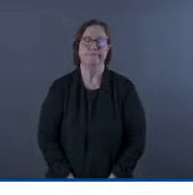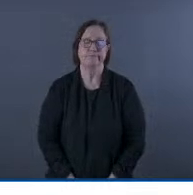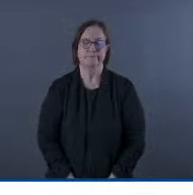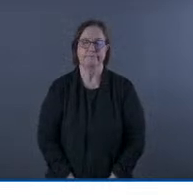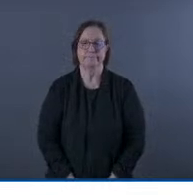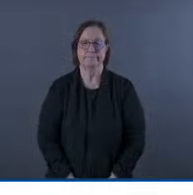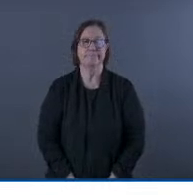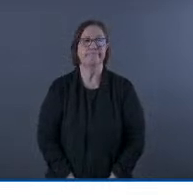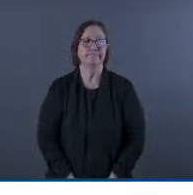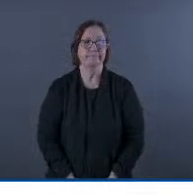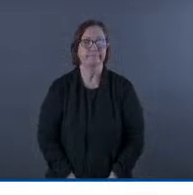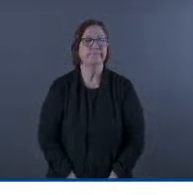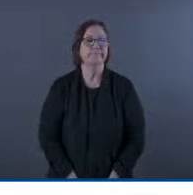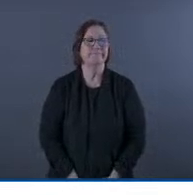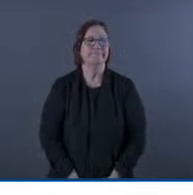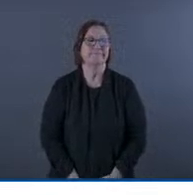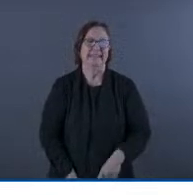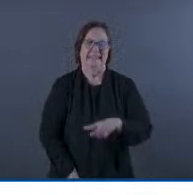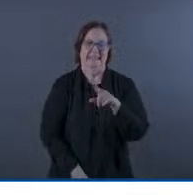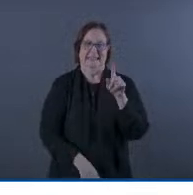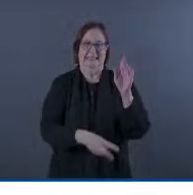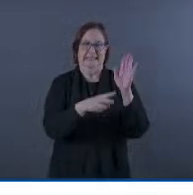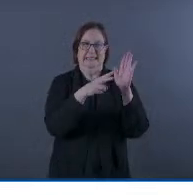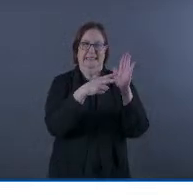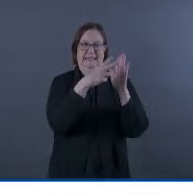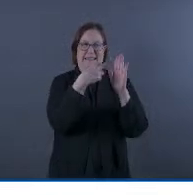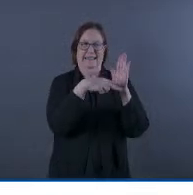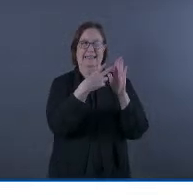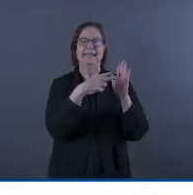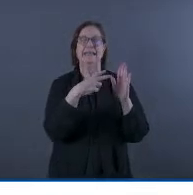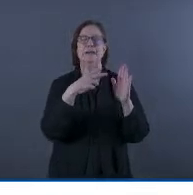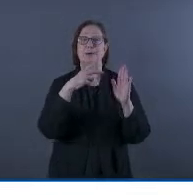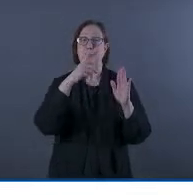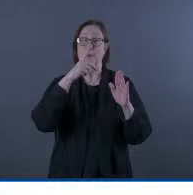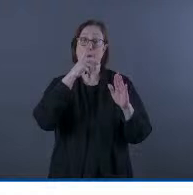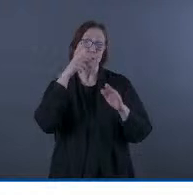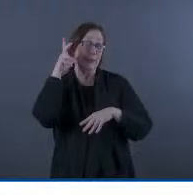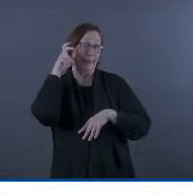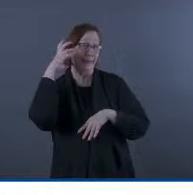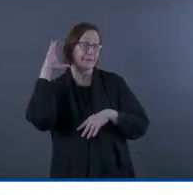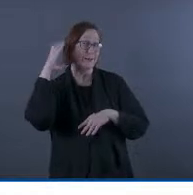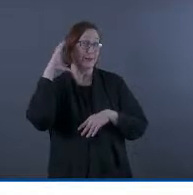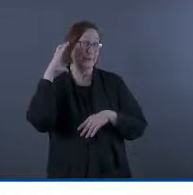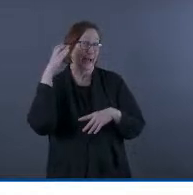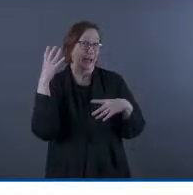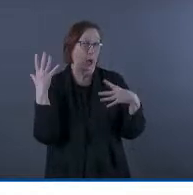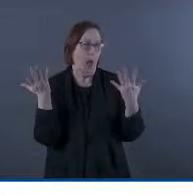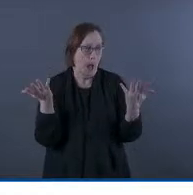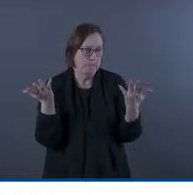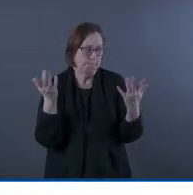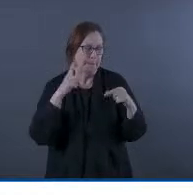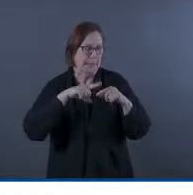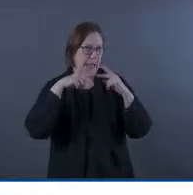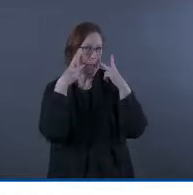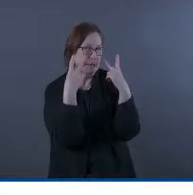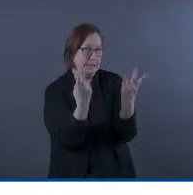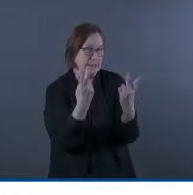Now, this is a little bit difficult for our radio listeners but I'm going to do my best to try to describe this infographic in front of you.